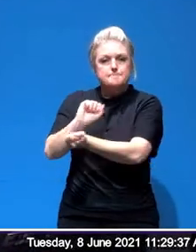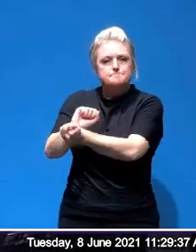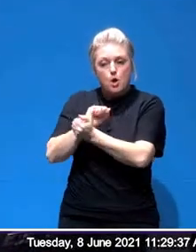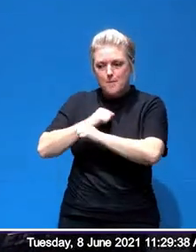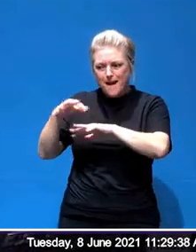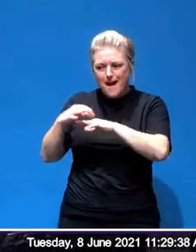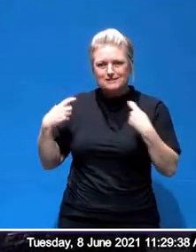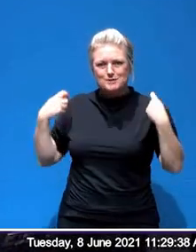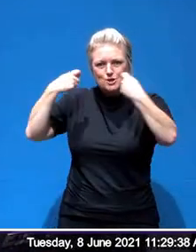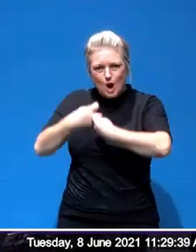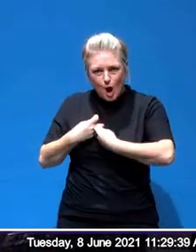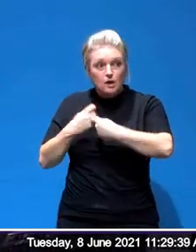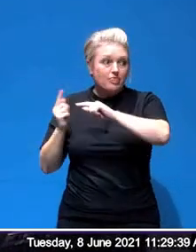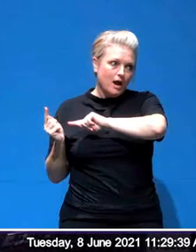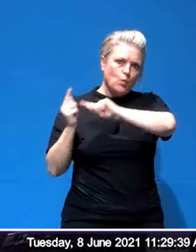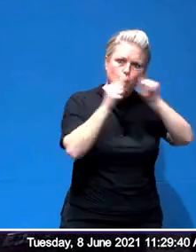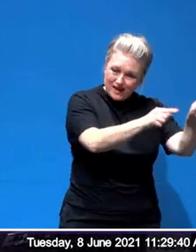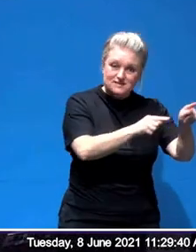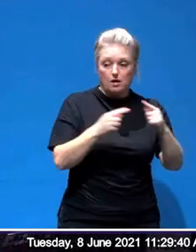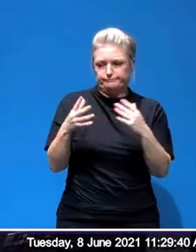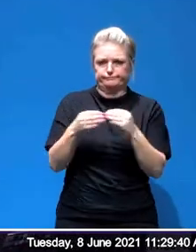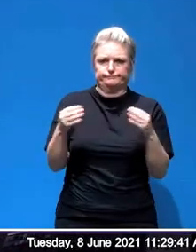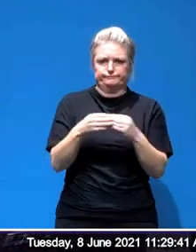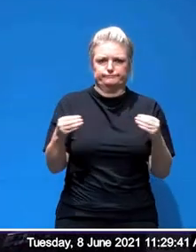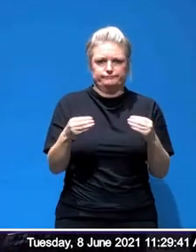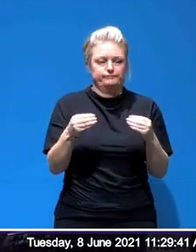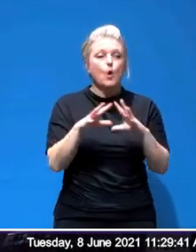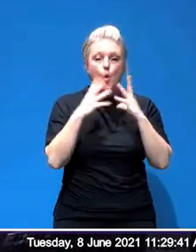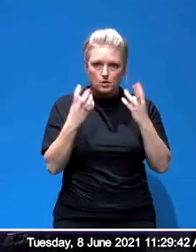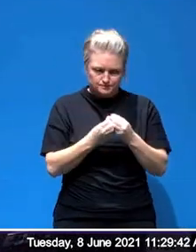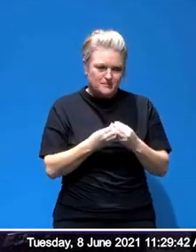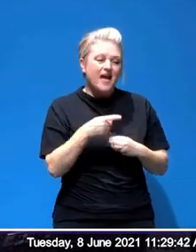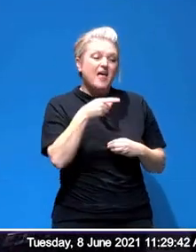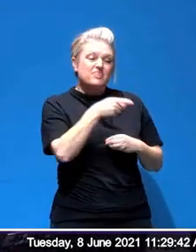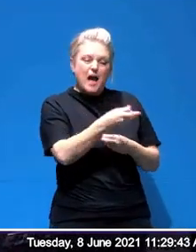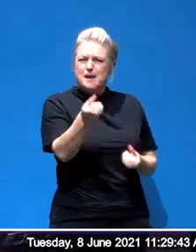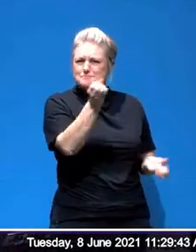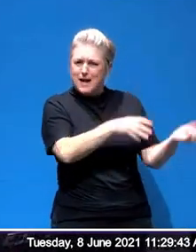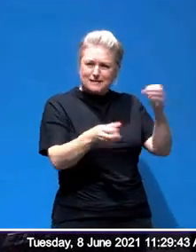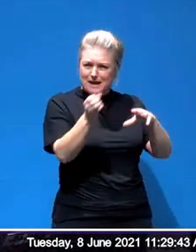Staff had also packed a large box of dirty and broken shoes, which contained